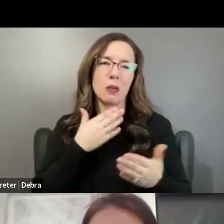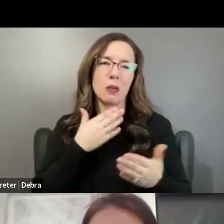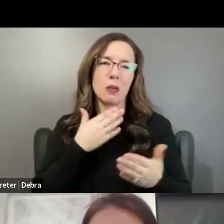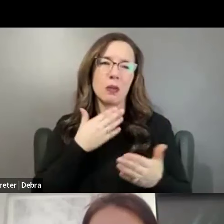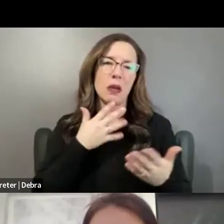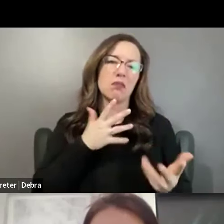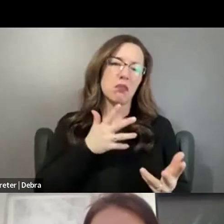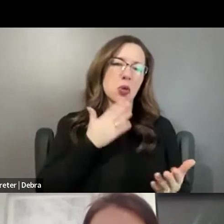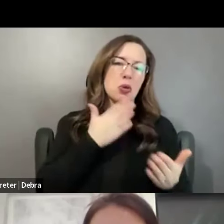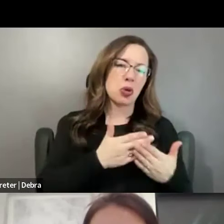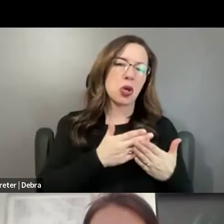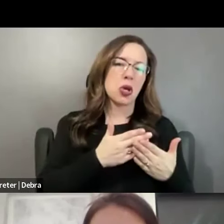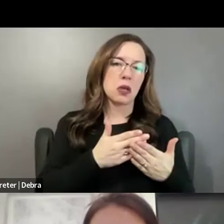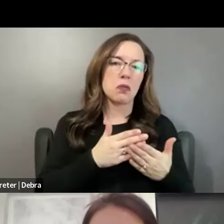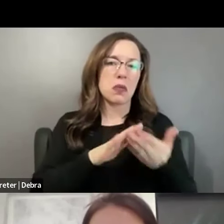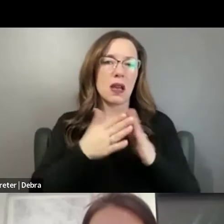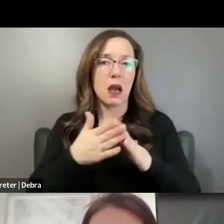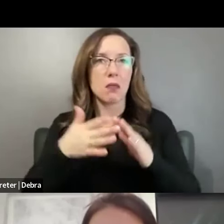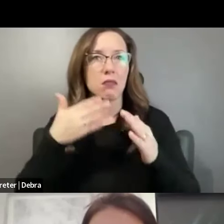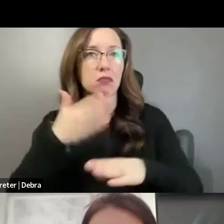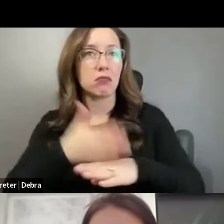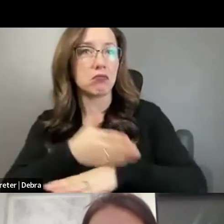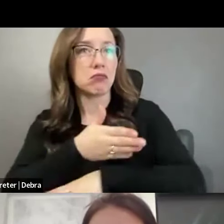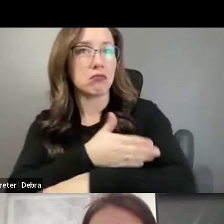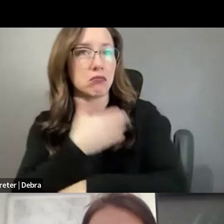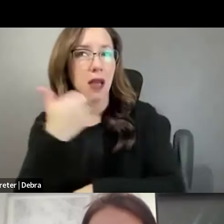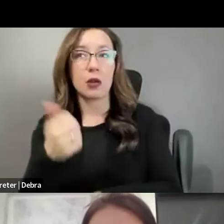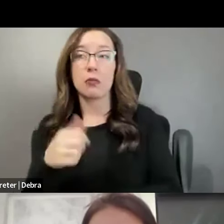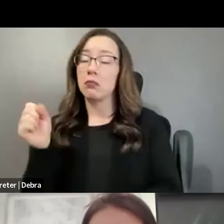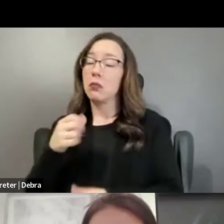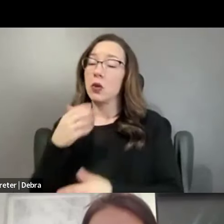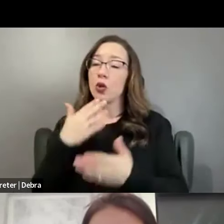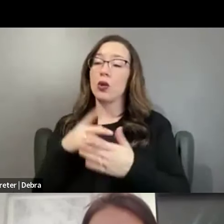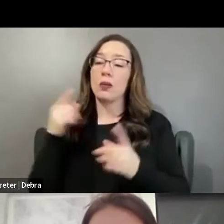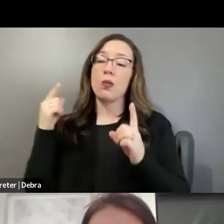That is a very good point. And that is something when we are talking